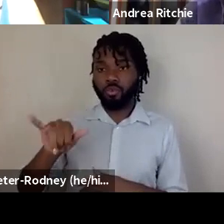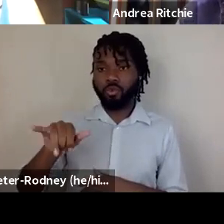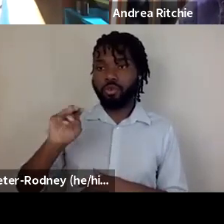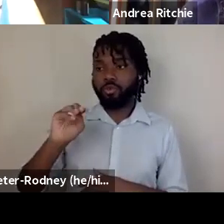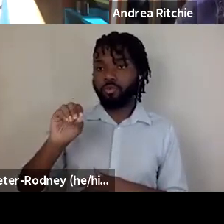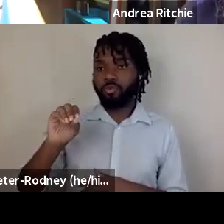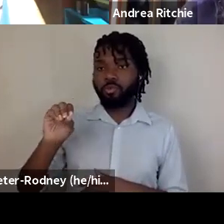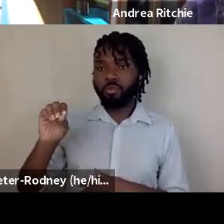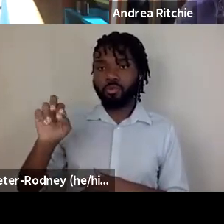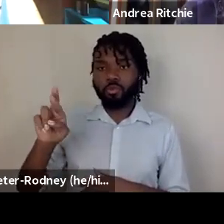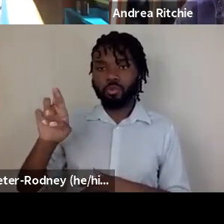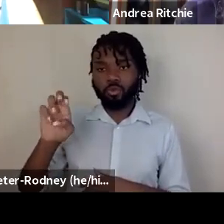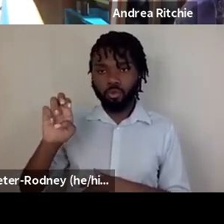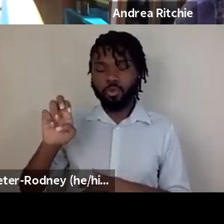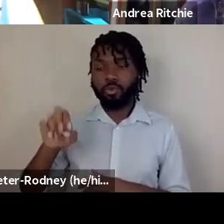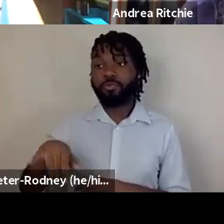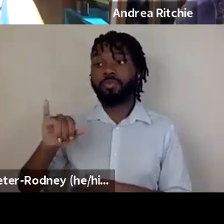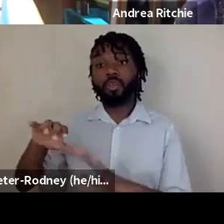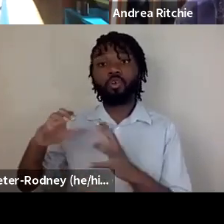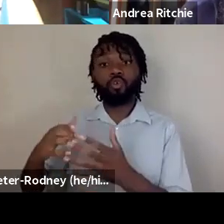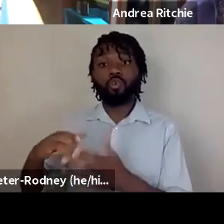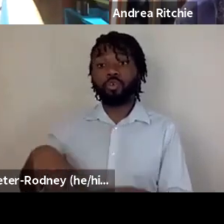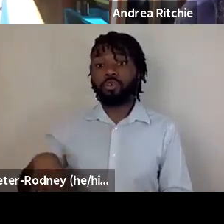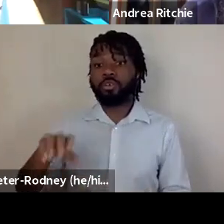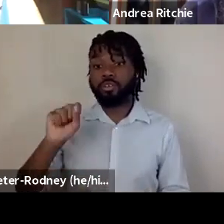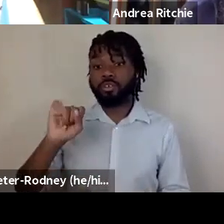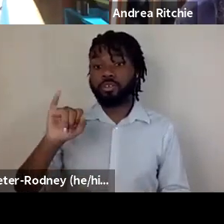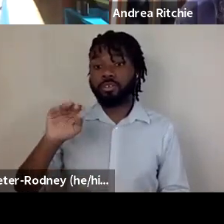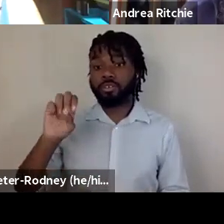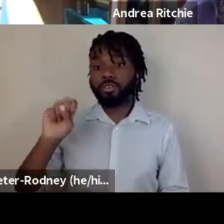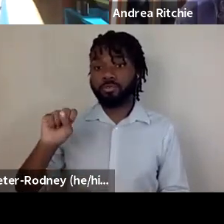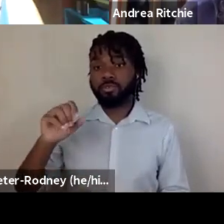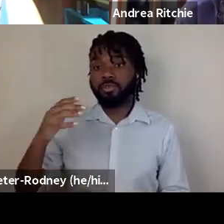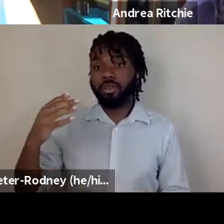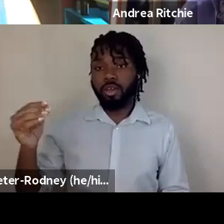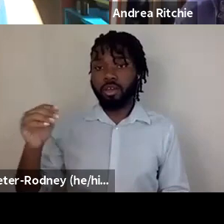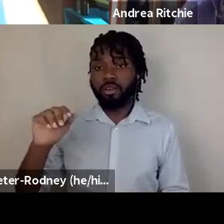and the group Sins Invalid, S-I-N-S I-N-V-A-L-I-D;